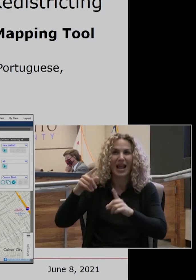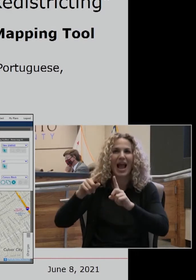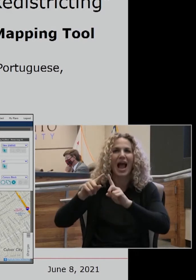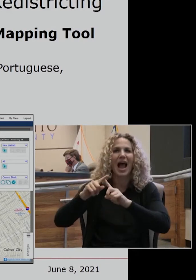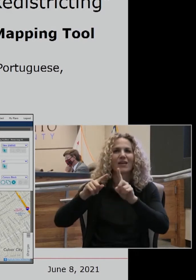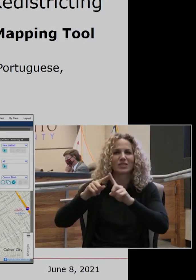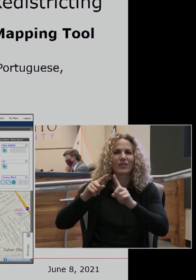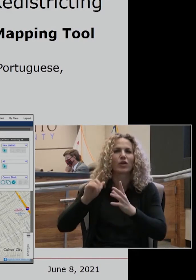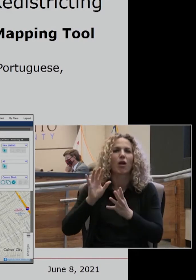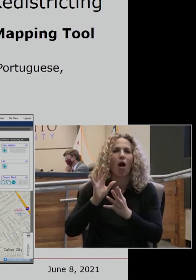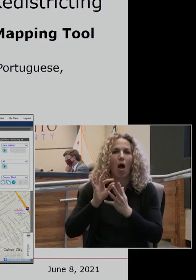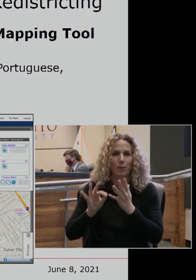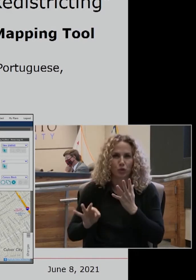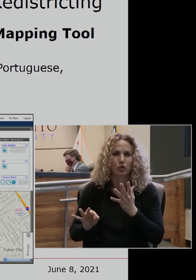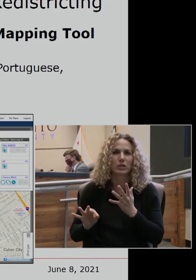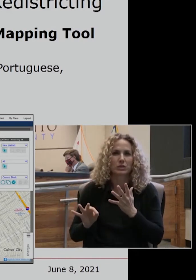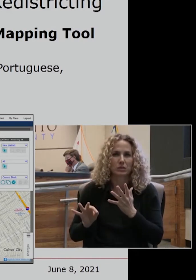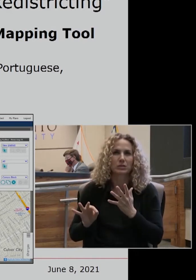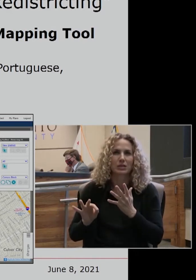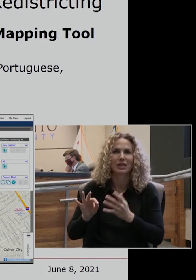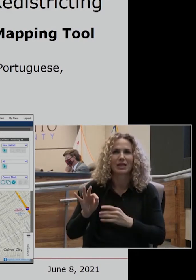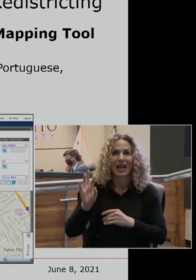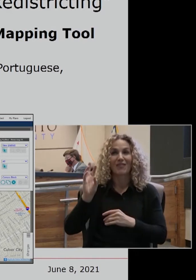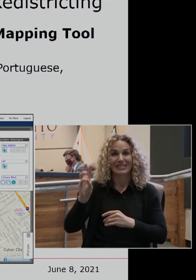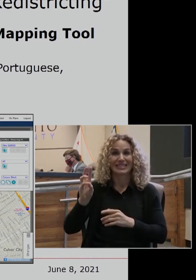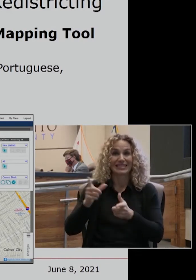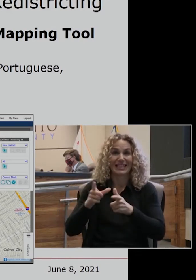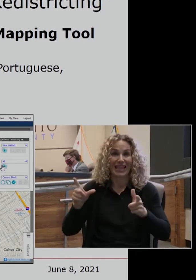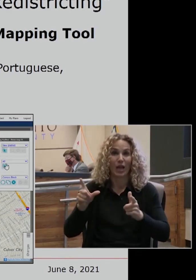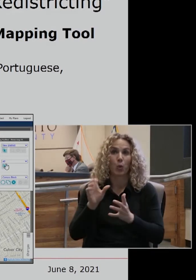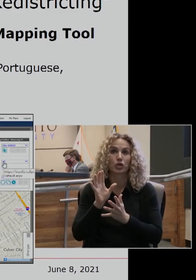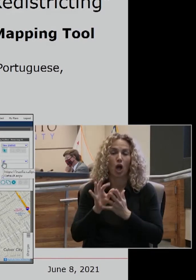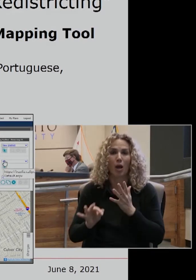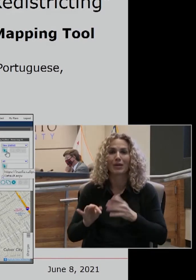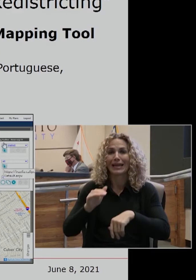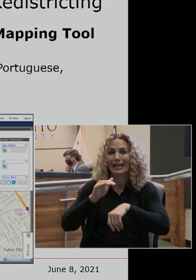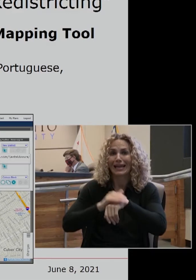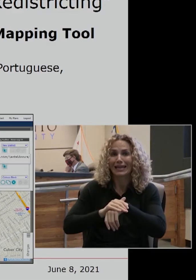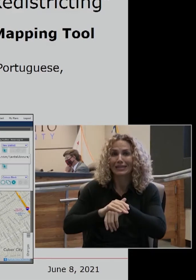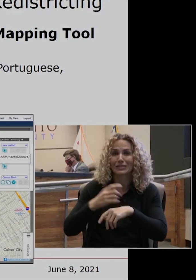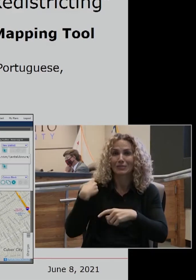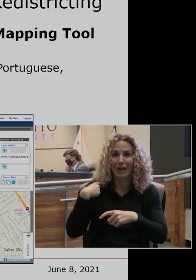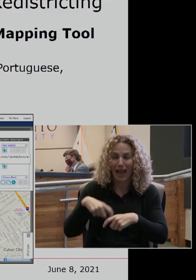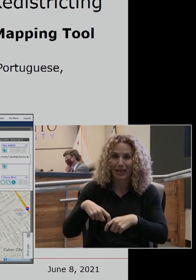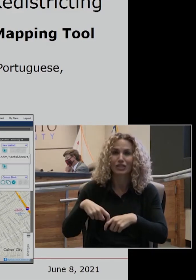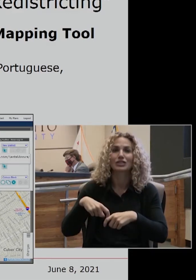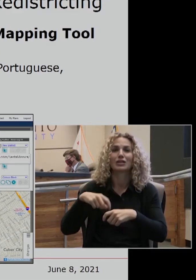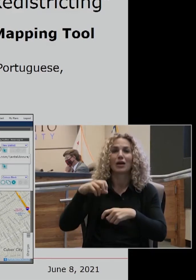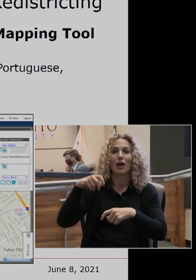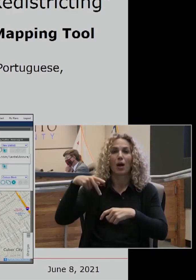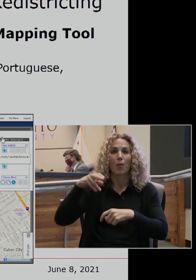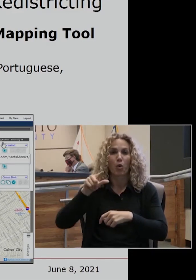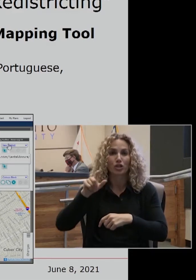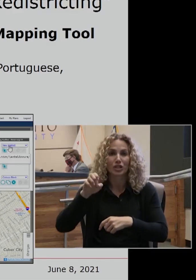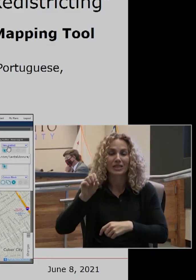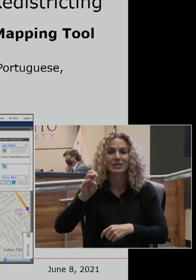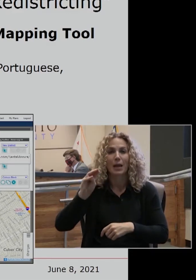AND THERE IS A PULL DOWN MENU. THERE IS A LANGUAGE OPTION. THERE IS A LANGUAGE OPTION. ENGLISH, SPANISH, VIETNAMESE AND